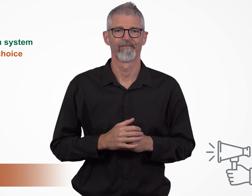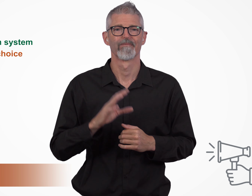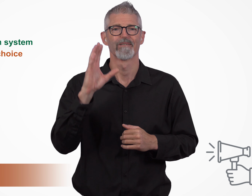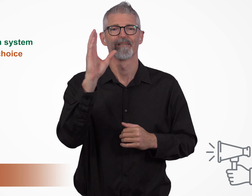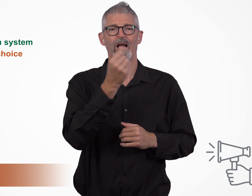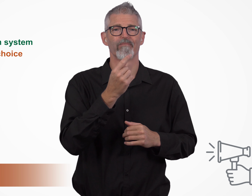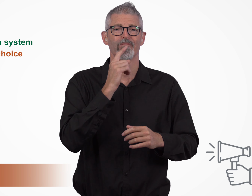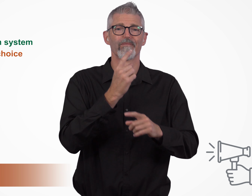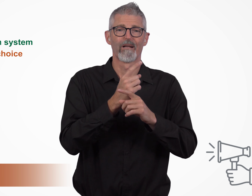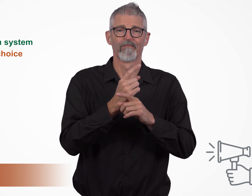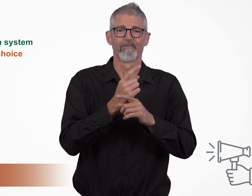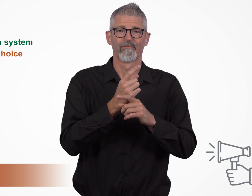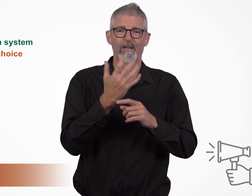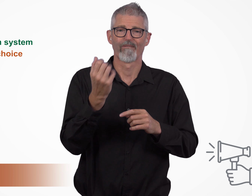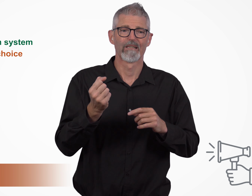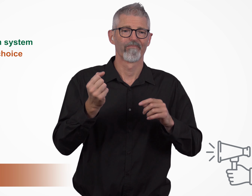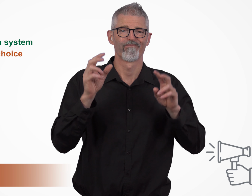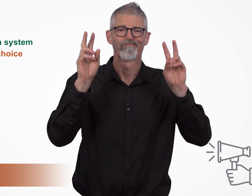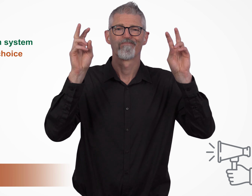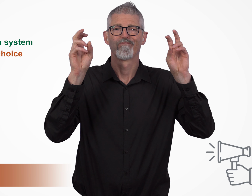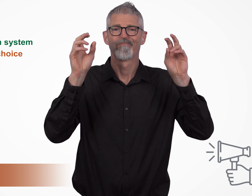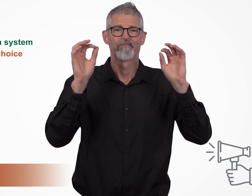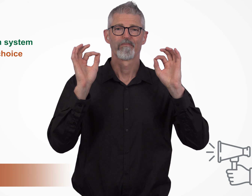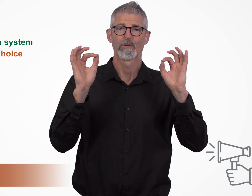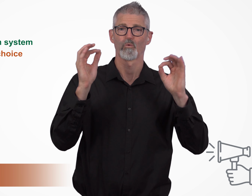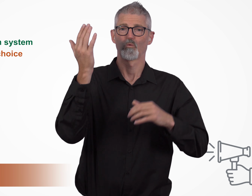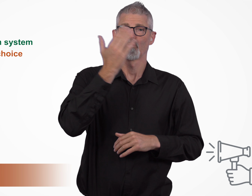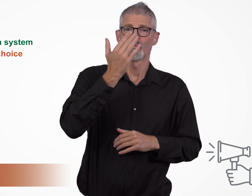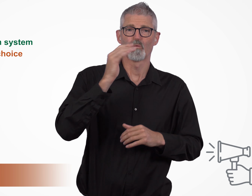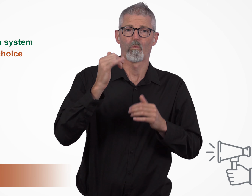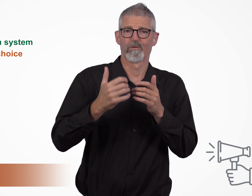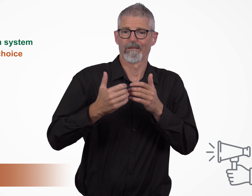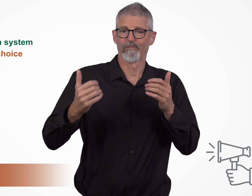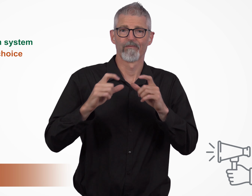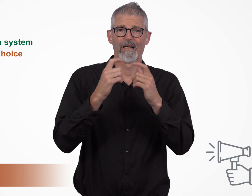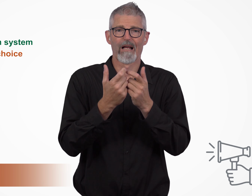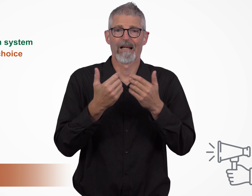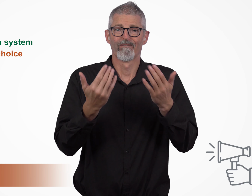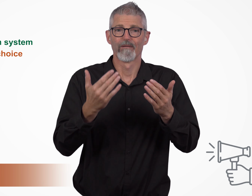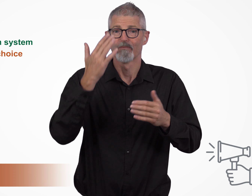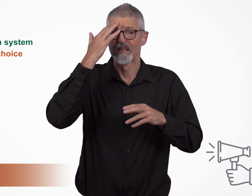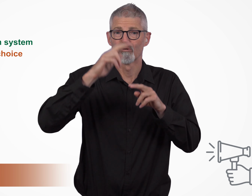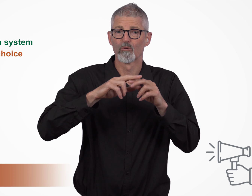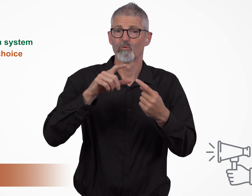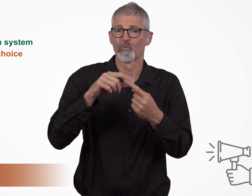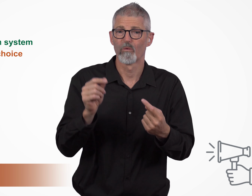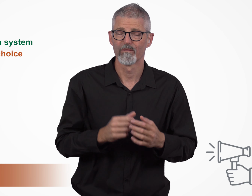‘Special schools’ and segregated settings are often described as necessary to support ‘parent choice’.